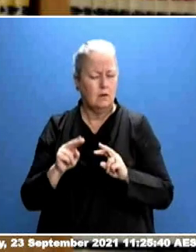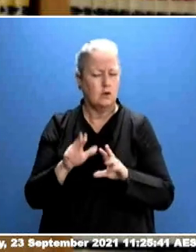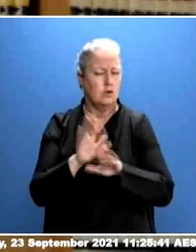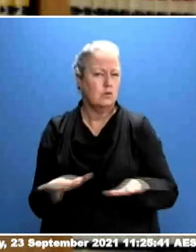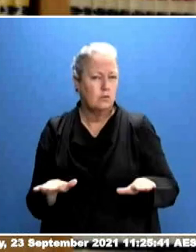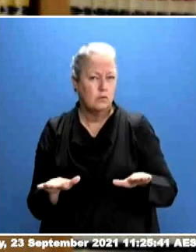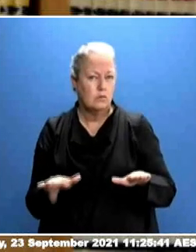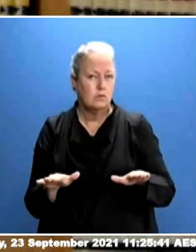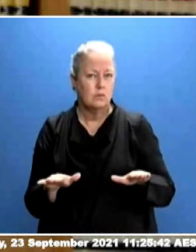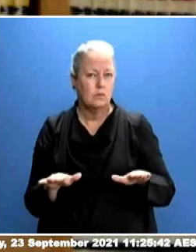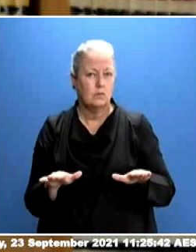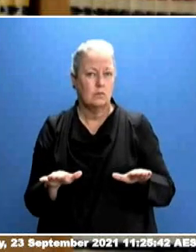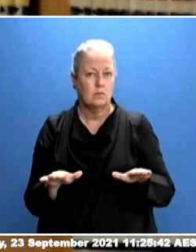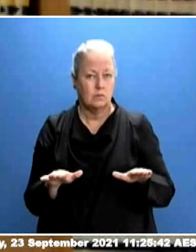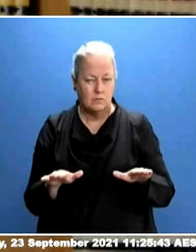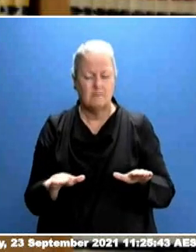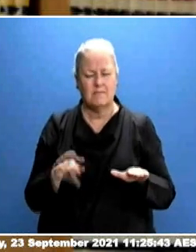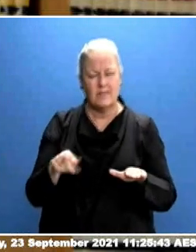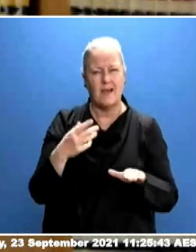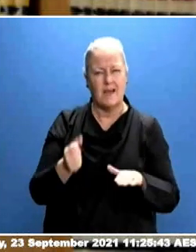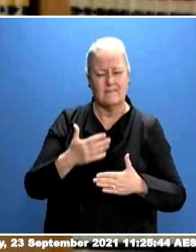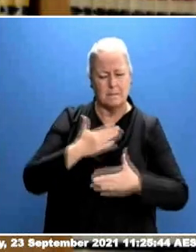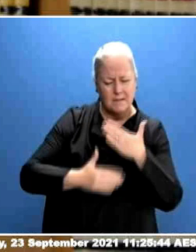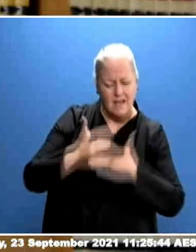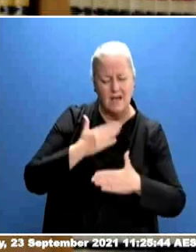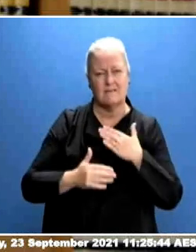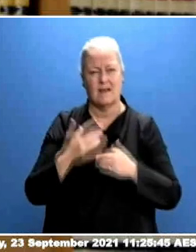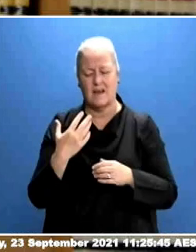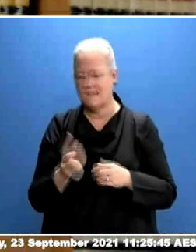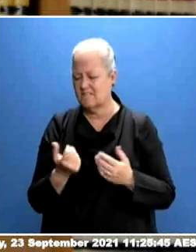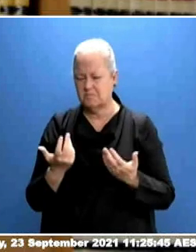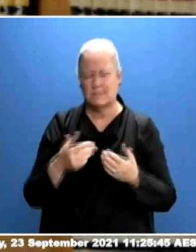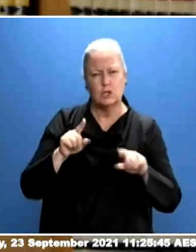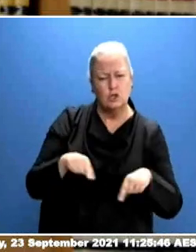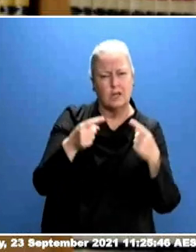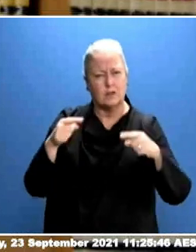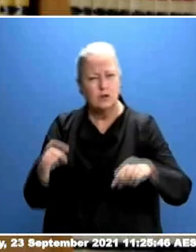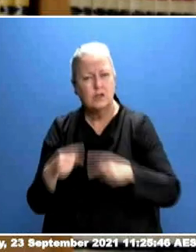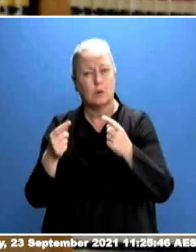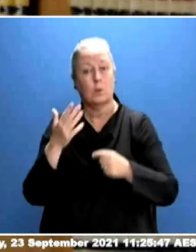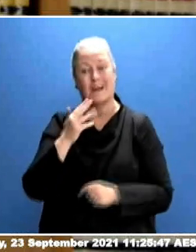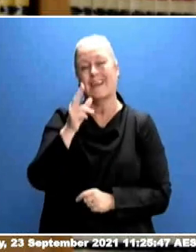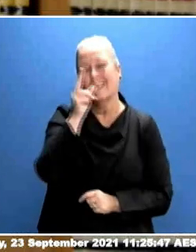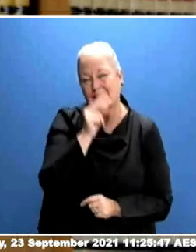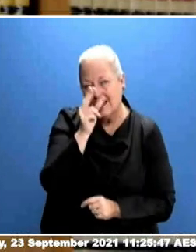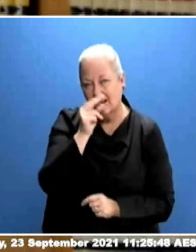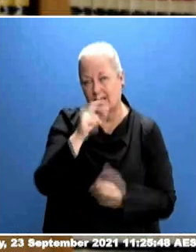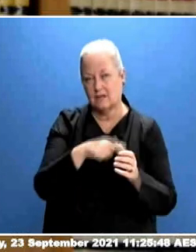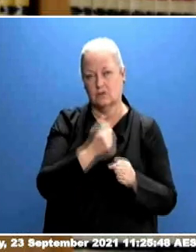with these behaviours that challenge, and pain-based behaviours, at a younger age at a point that poses considerable risk,